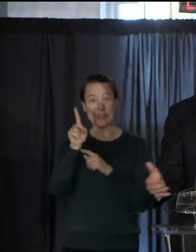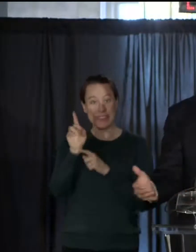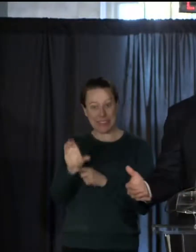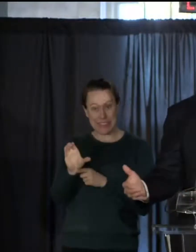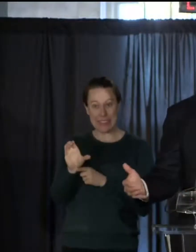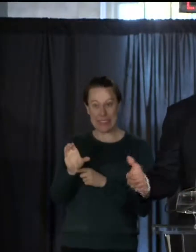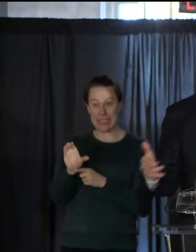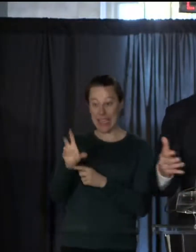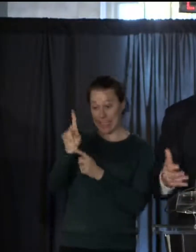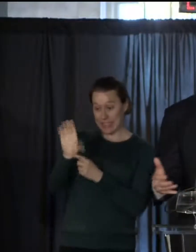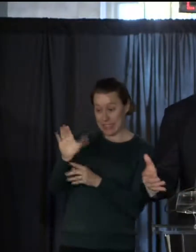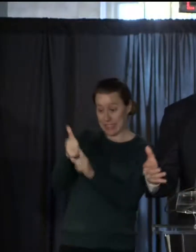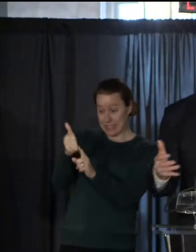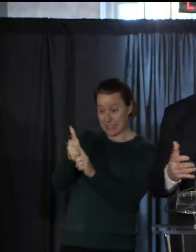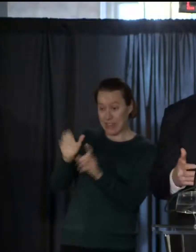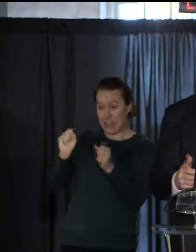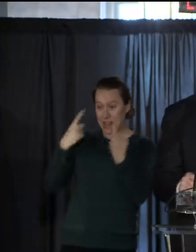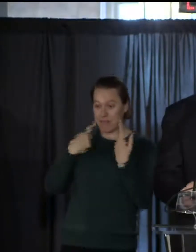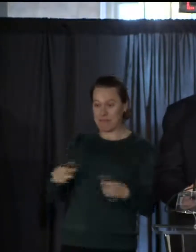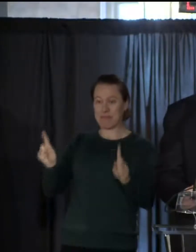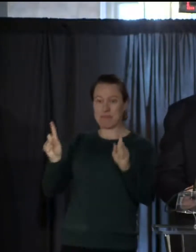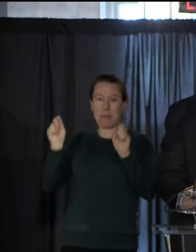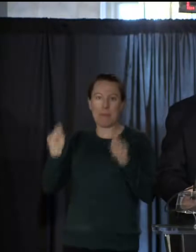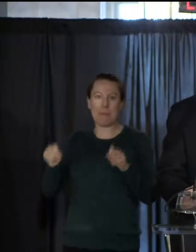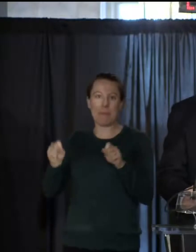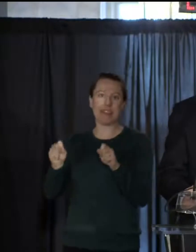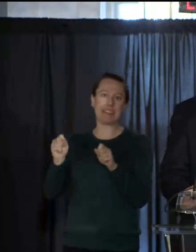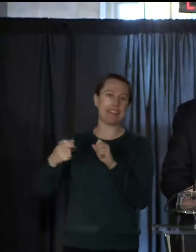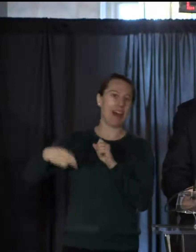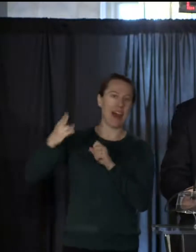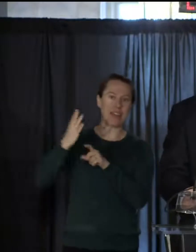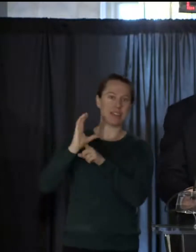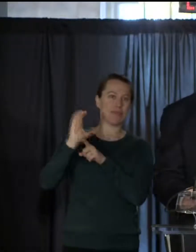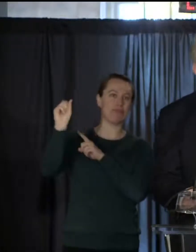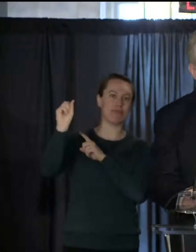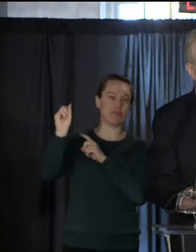ACHIEVE ALL OF THAT POTENTIAL, AND I LOOK FORWARD TO WORKING